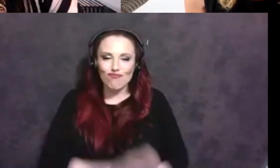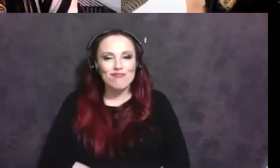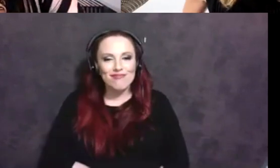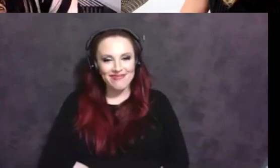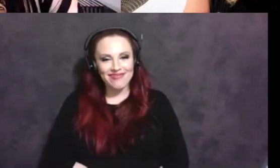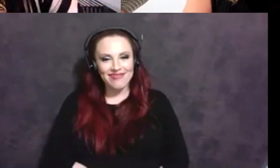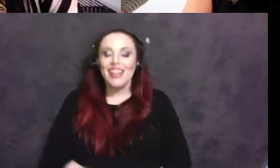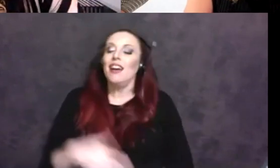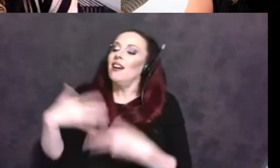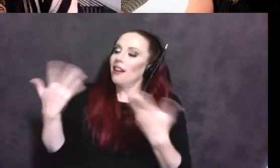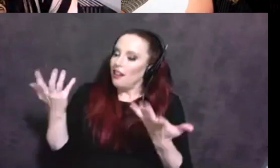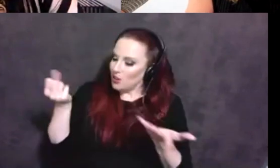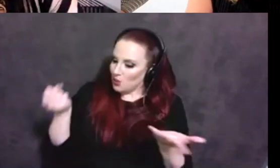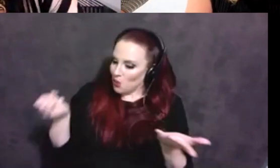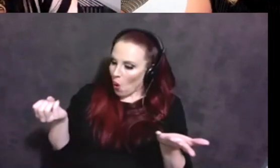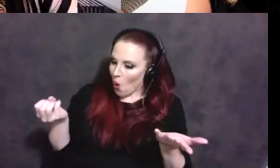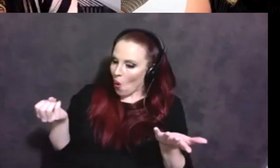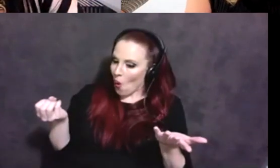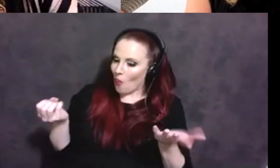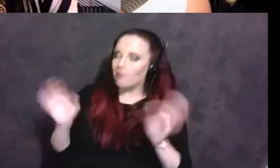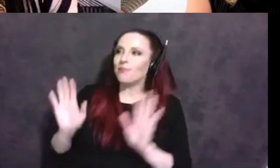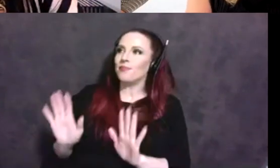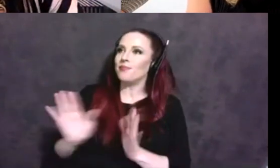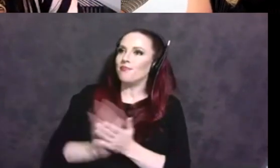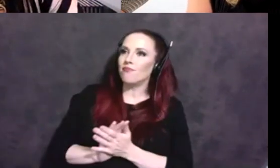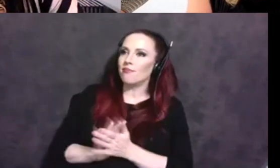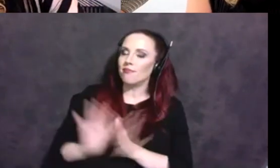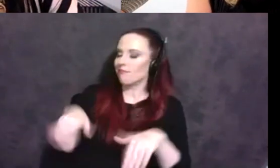love. I am starting to understand that myself.